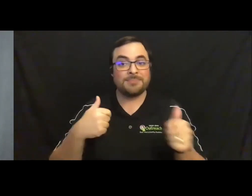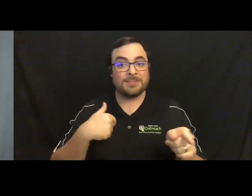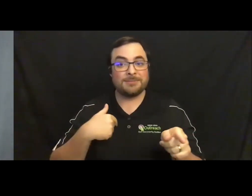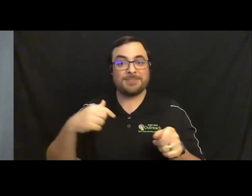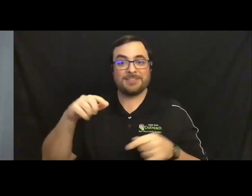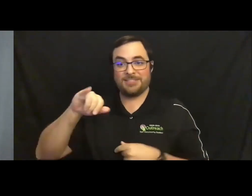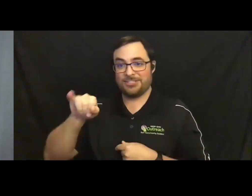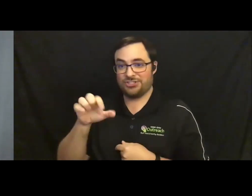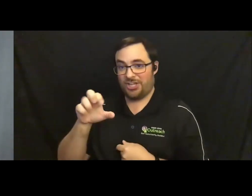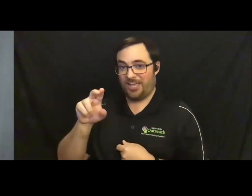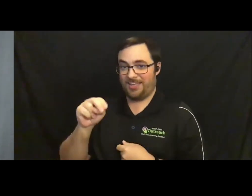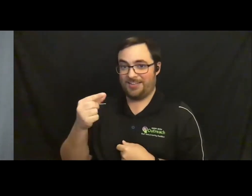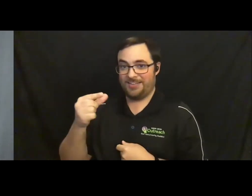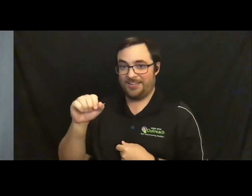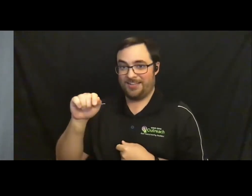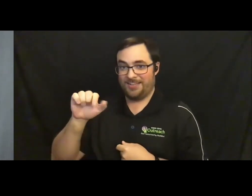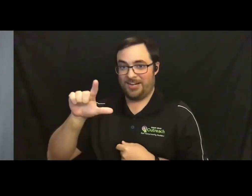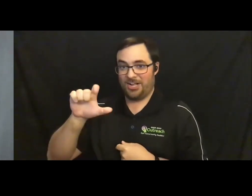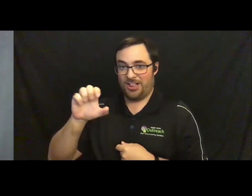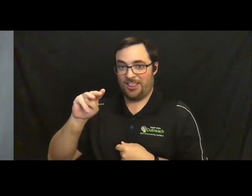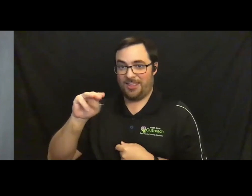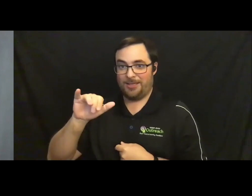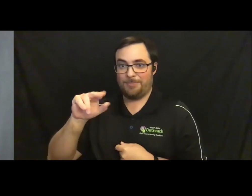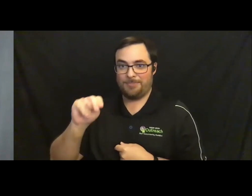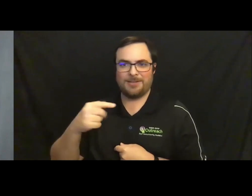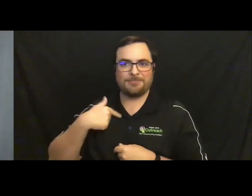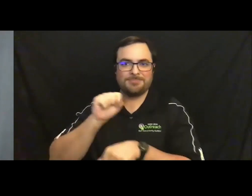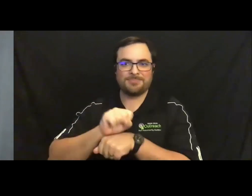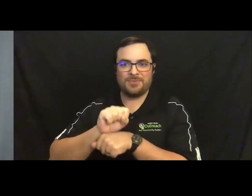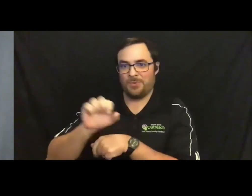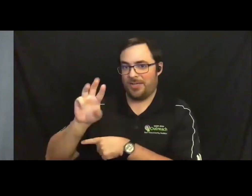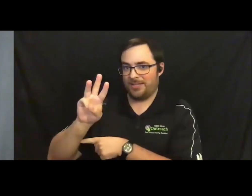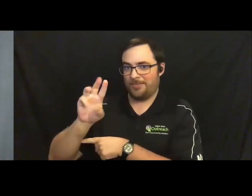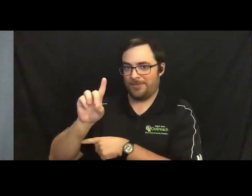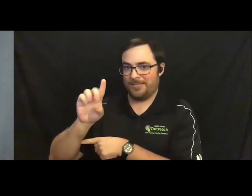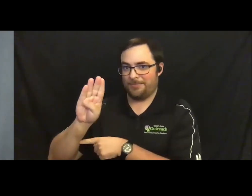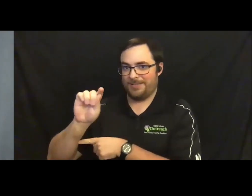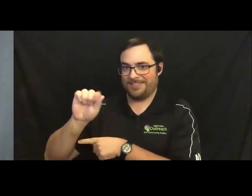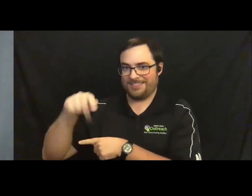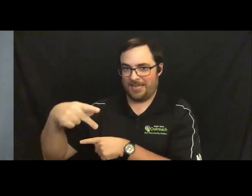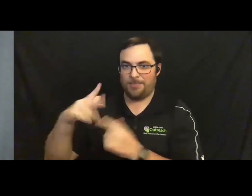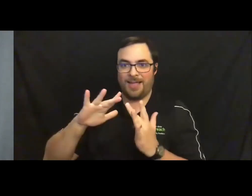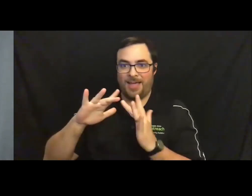with WDBTAP in our Outreach team. As we go along tonight, we would love for you to snap